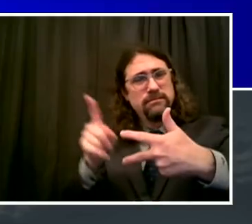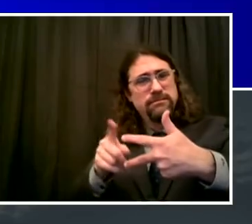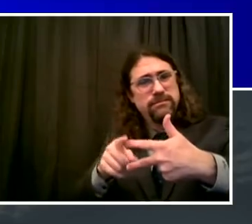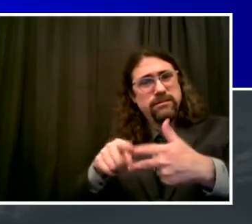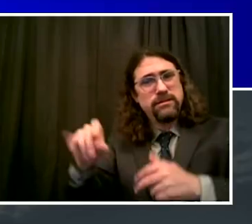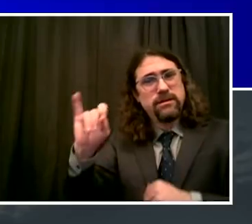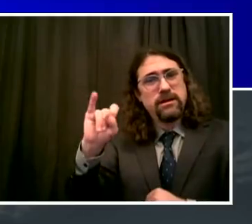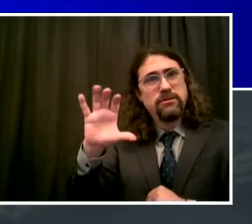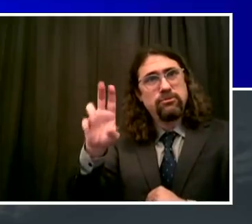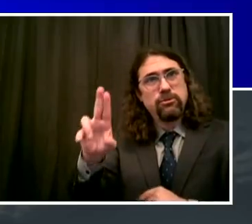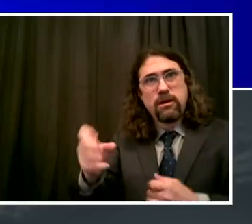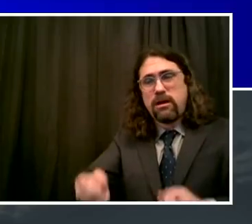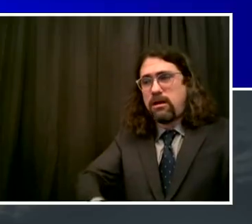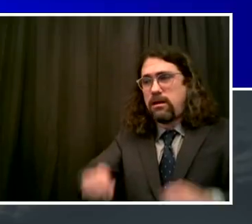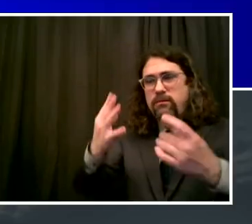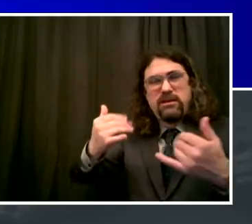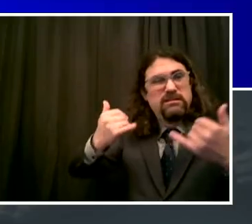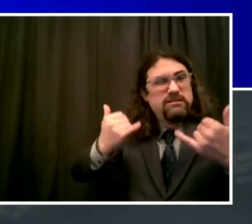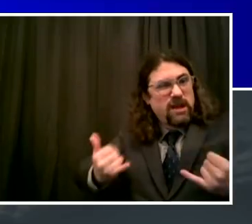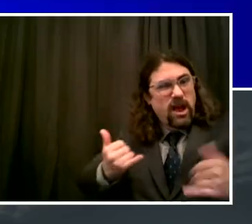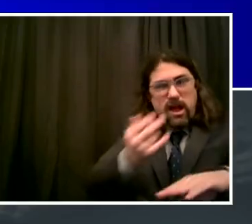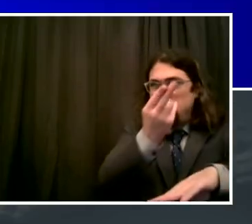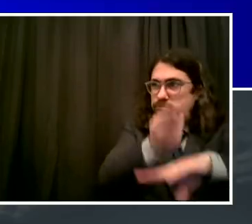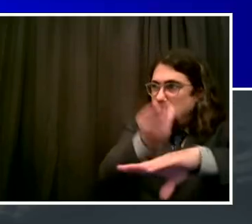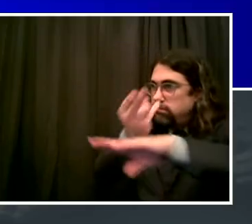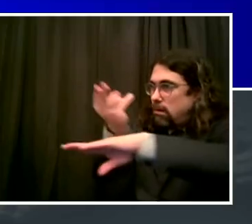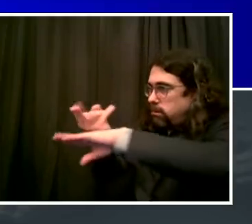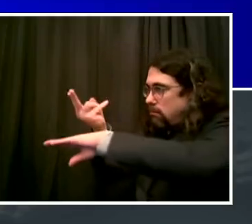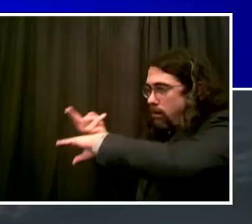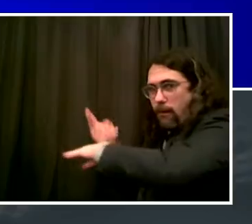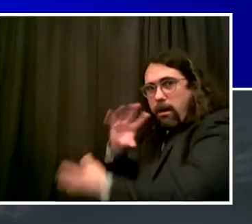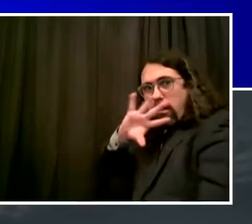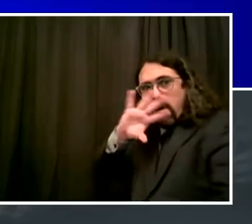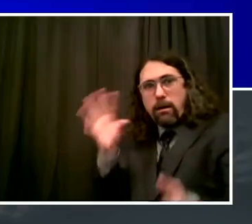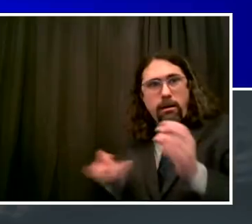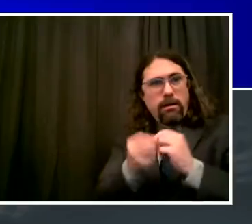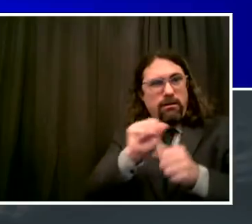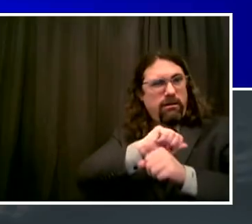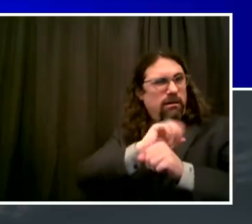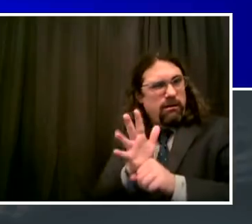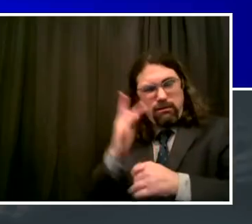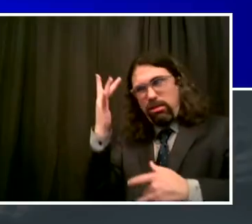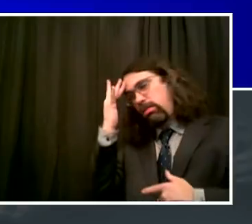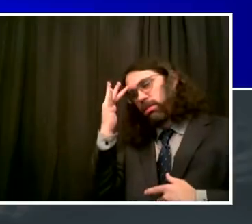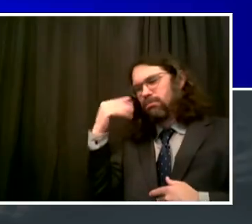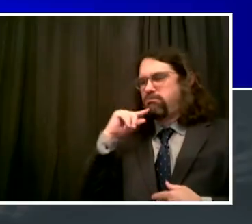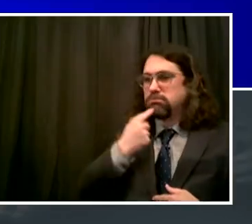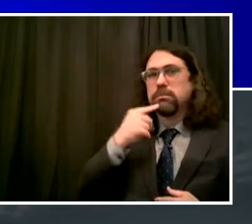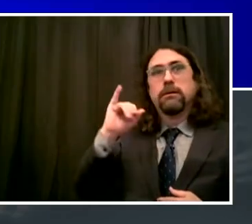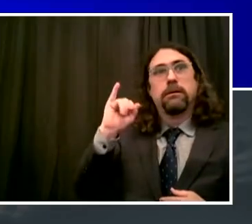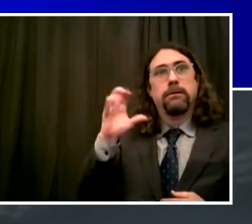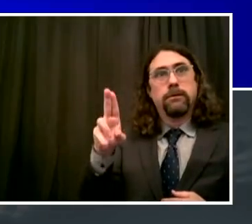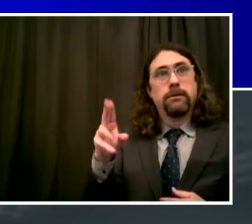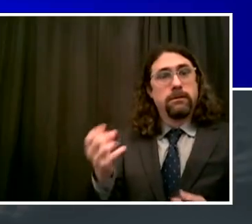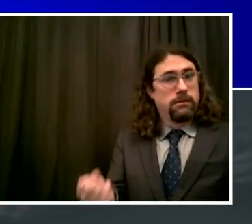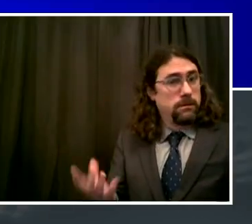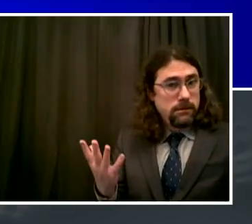PEOPLE IN ICUs AOCRSSUB PLIC HOSPITALS FOR SUSPECTED COVID-19 IS DO FR OM54 T0O 537, BUT IT'S STILL